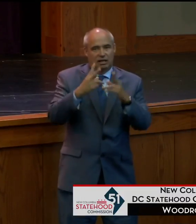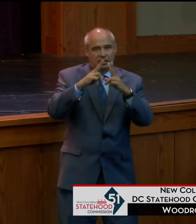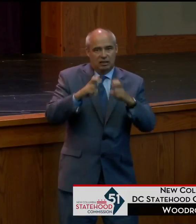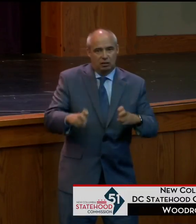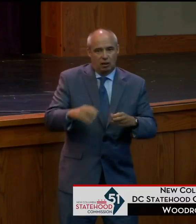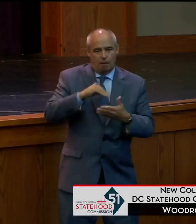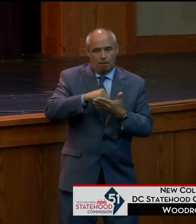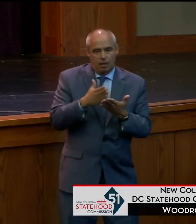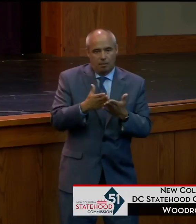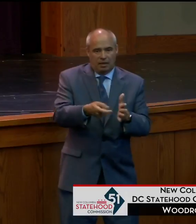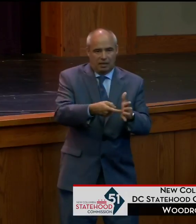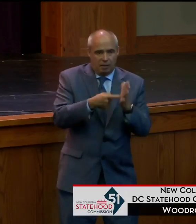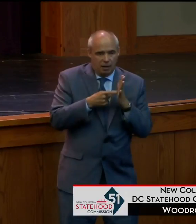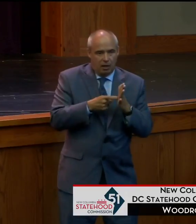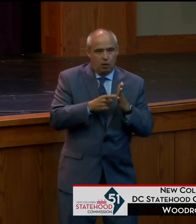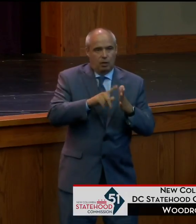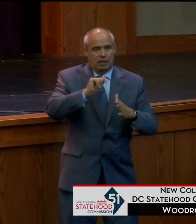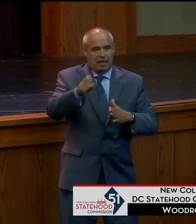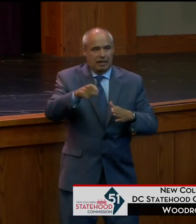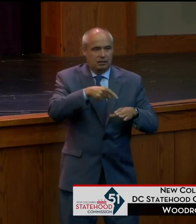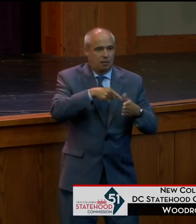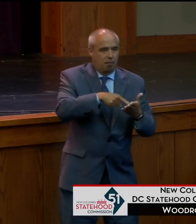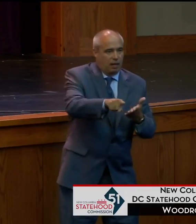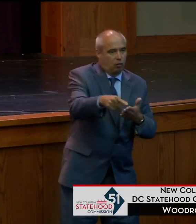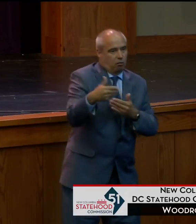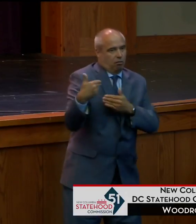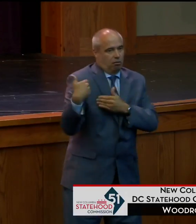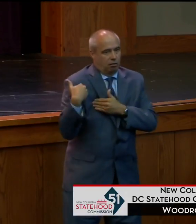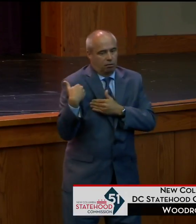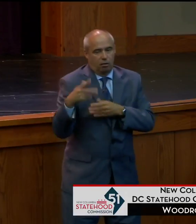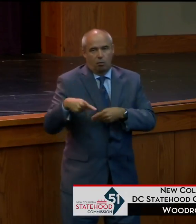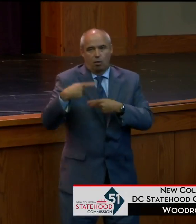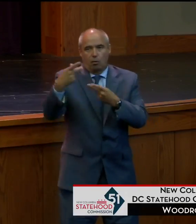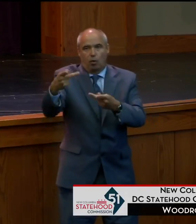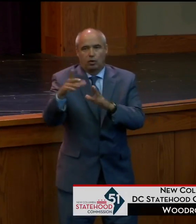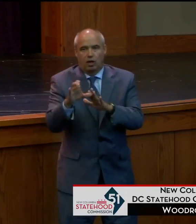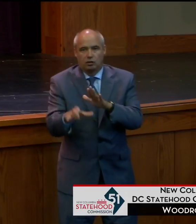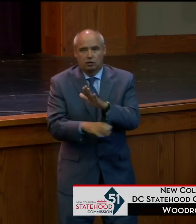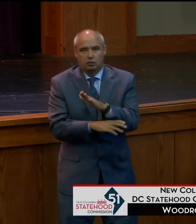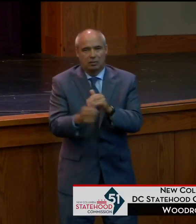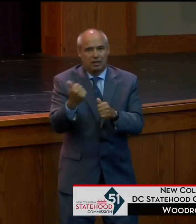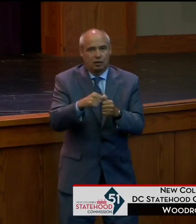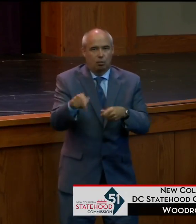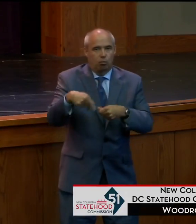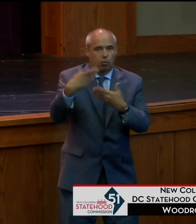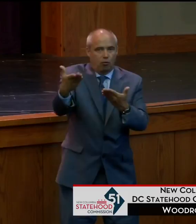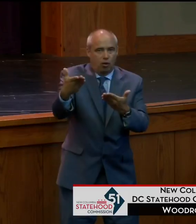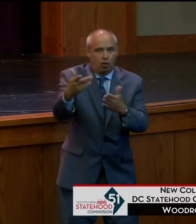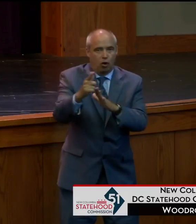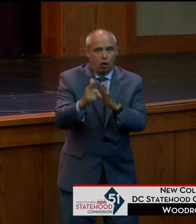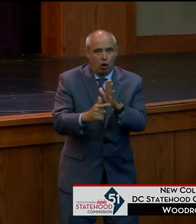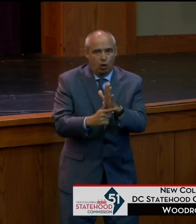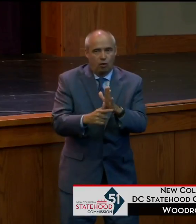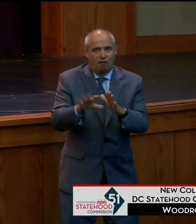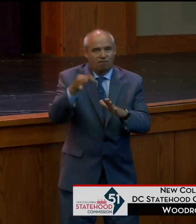TAXPAYERS OF THE PROPOSED CONSTITUTION. ESPECIALLY ANY PROPOSED LOSS OF FEDERAL FUNDING AND ANY